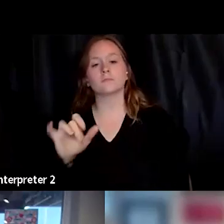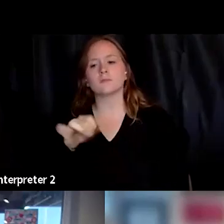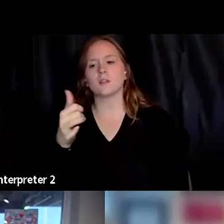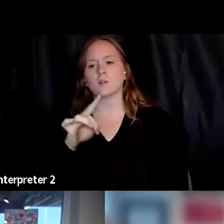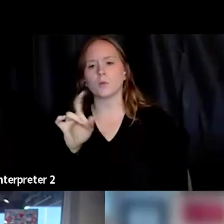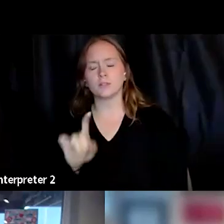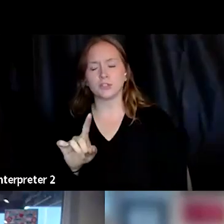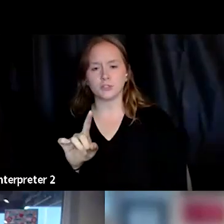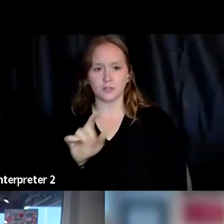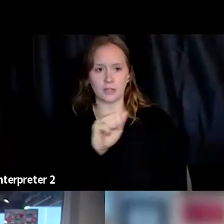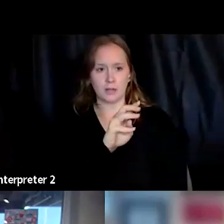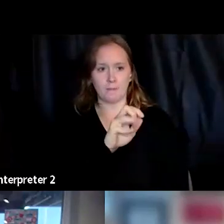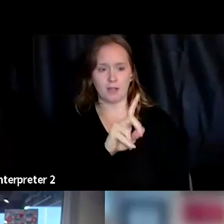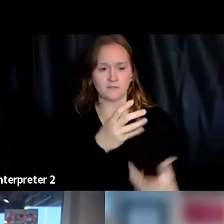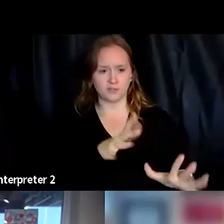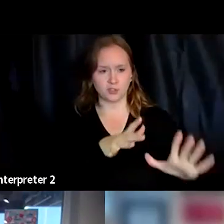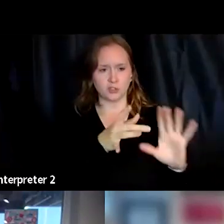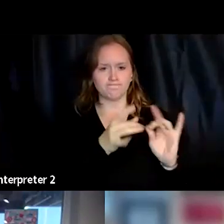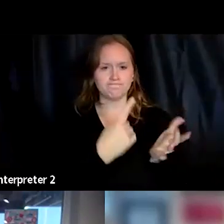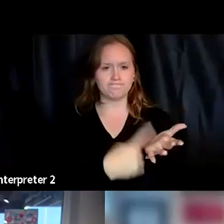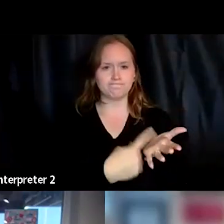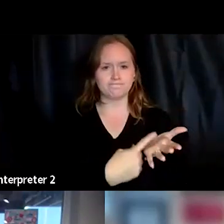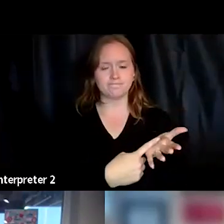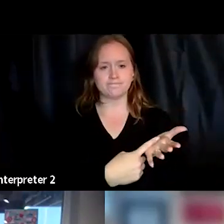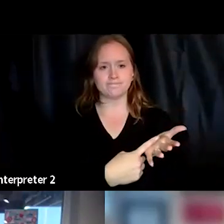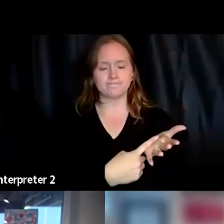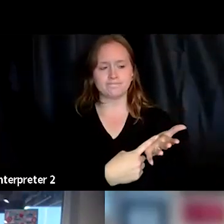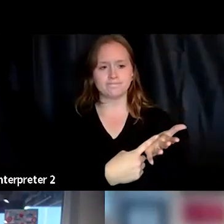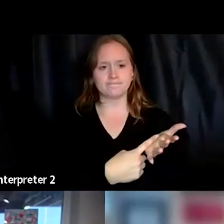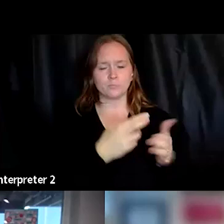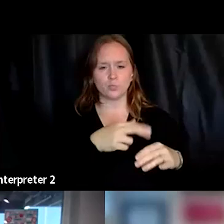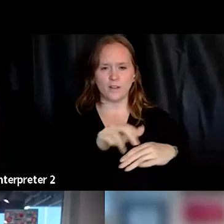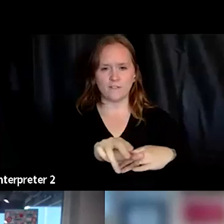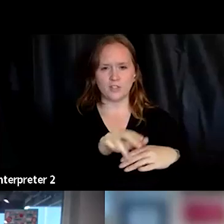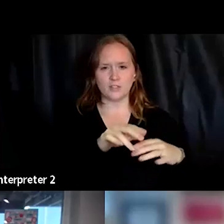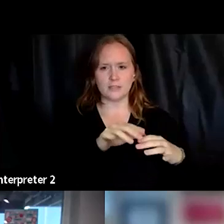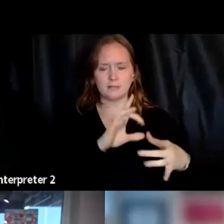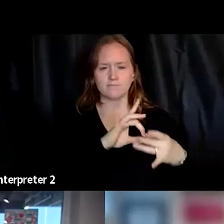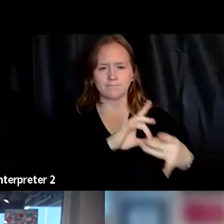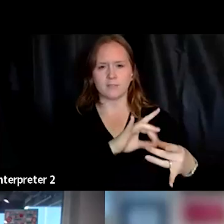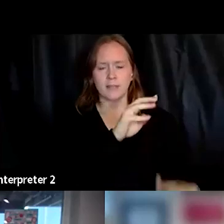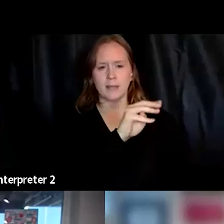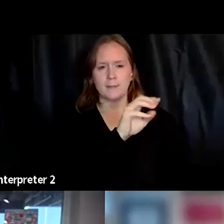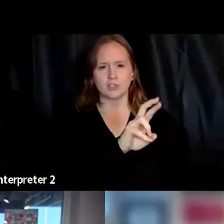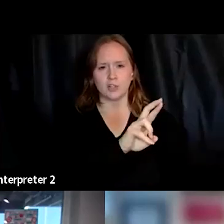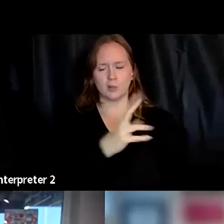like referencing the listing in the MSR, but the question was, what do you mean the listing should be referenced for every claim?